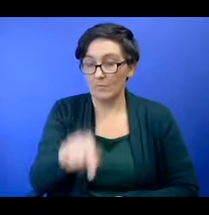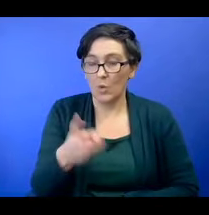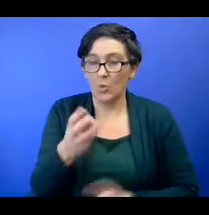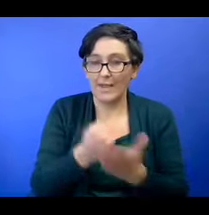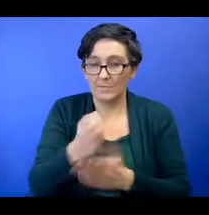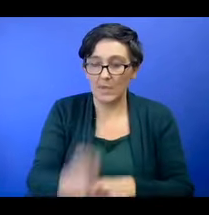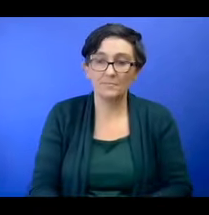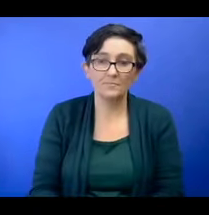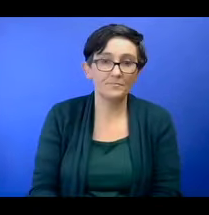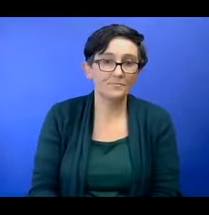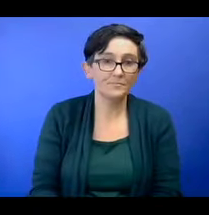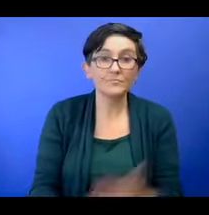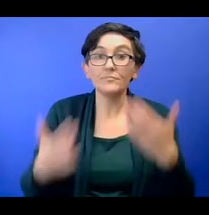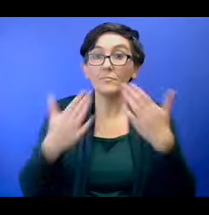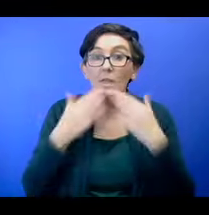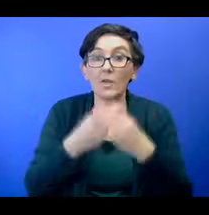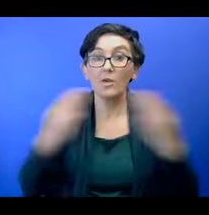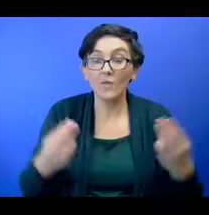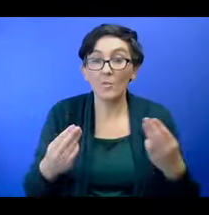We thank you very much for listening.